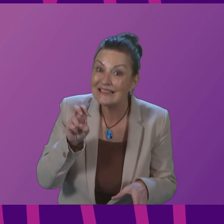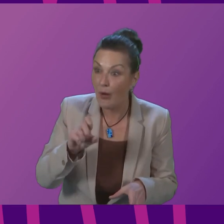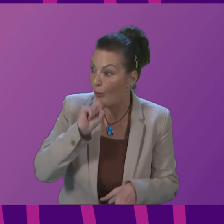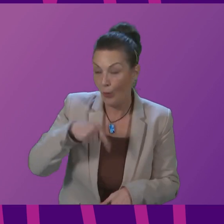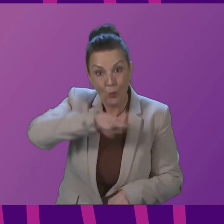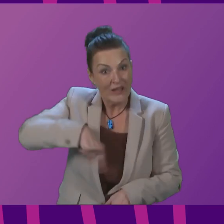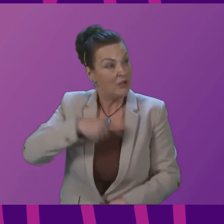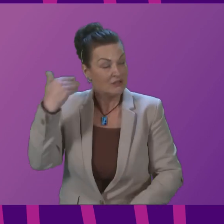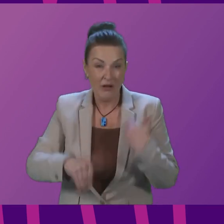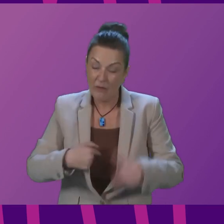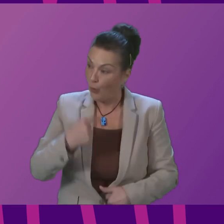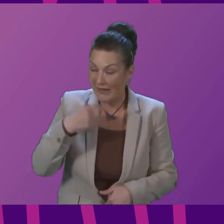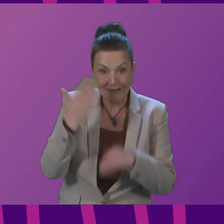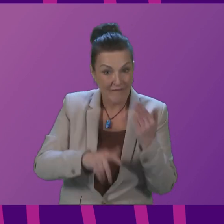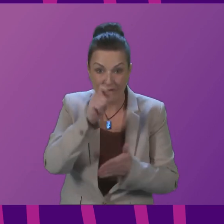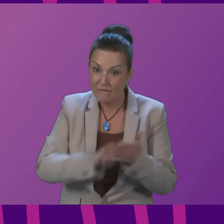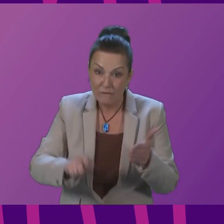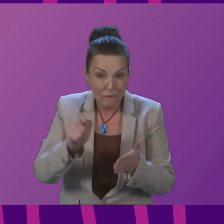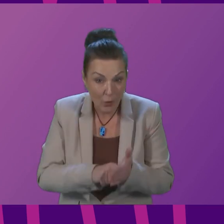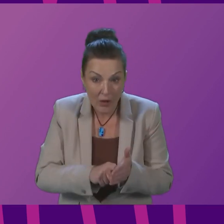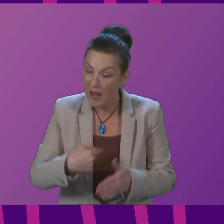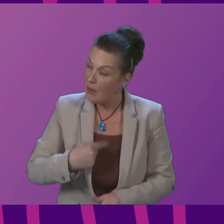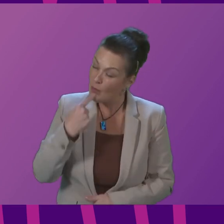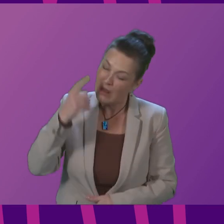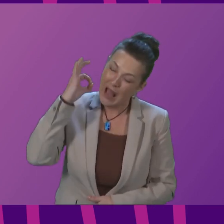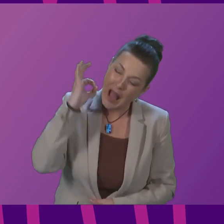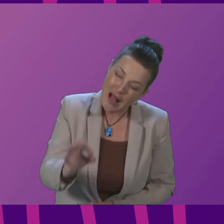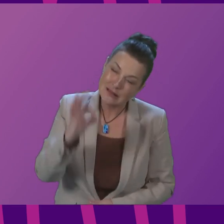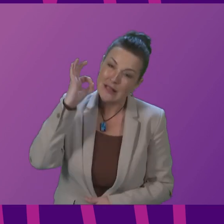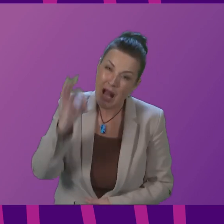Despite repeatedly asking for a formal role in determining in what occupations there is